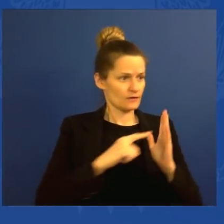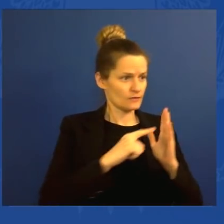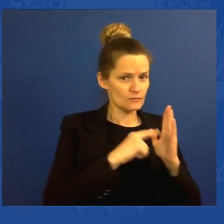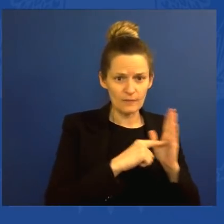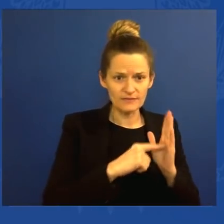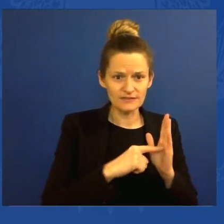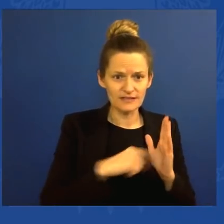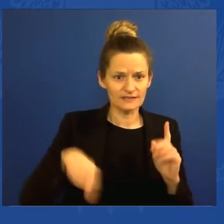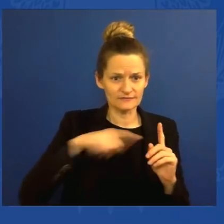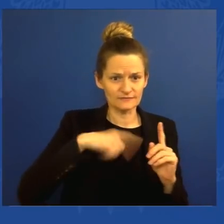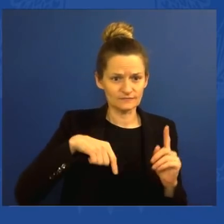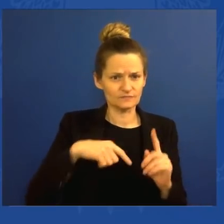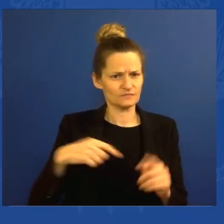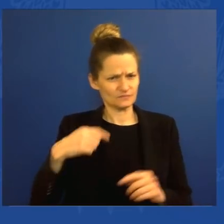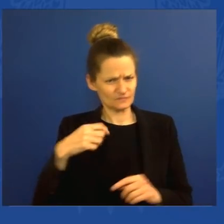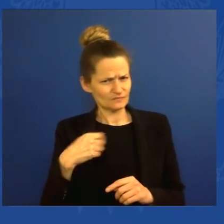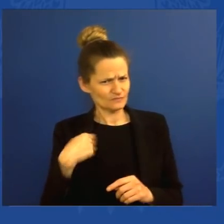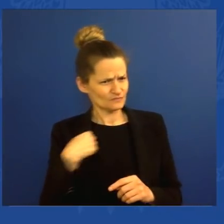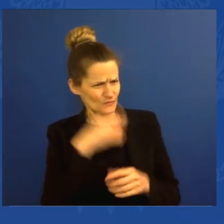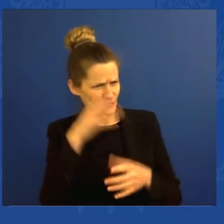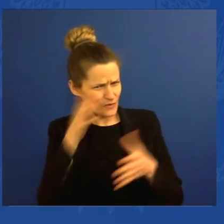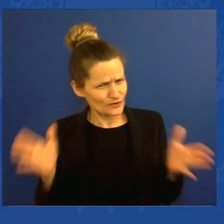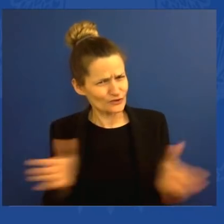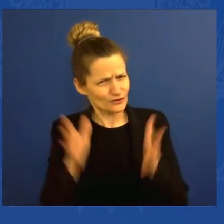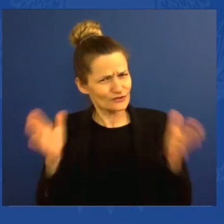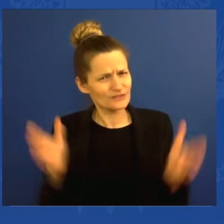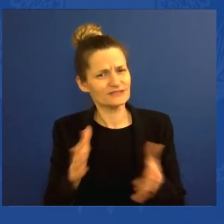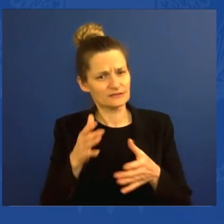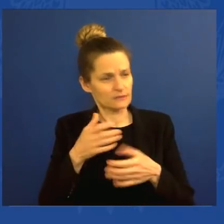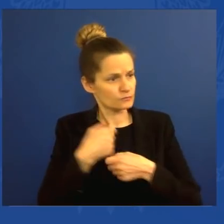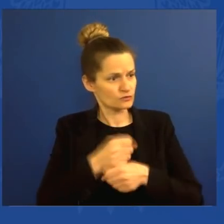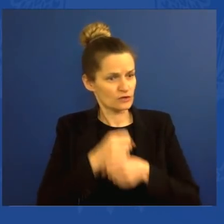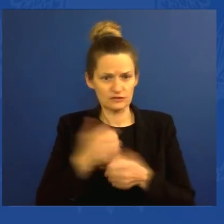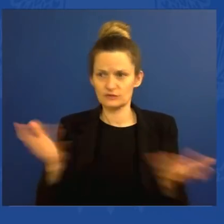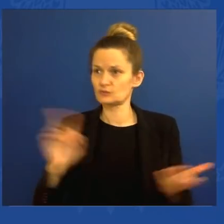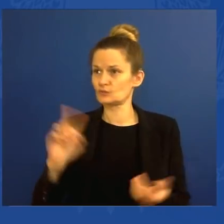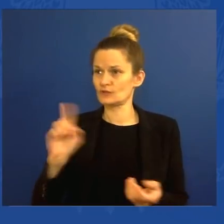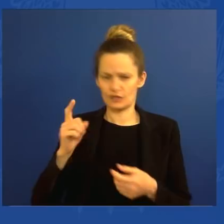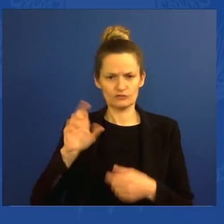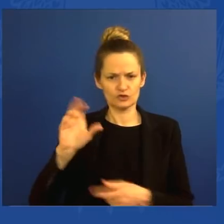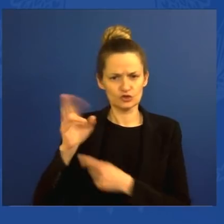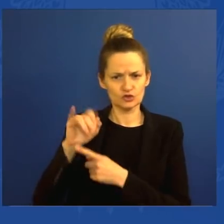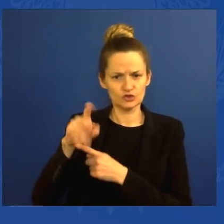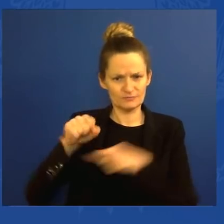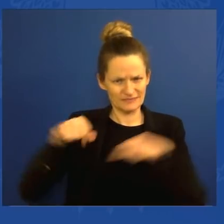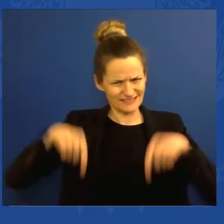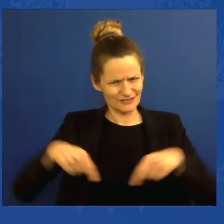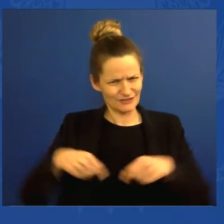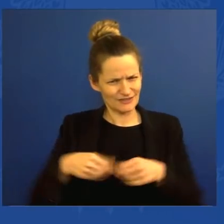And the bill is not just about funding semiconductors; it includes an office at the Department of Commerce